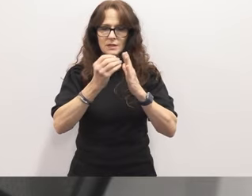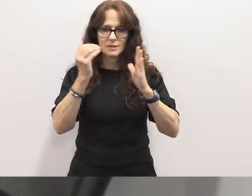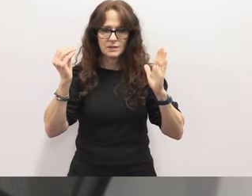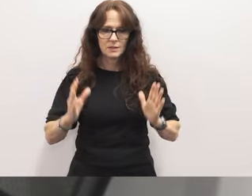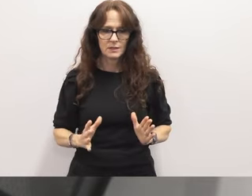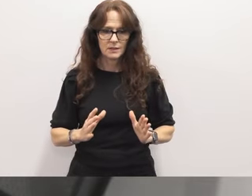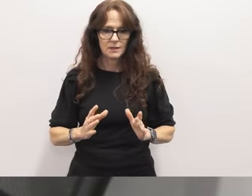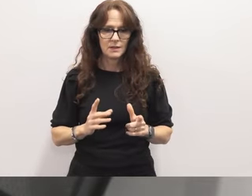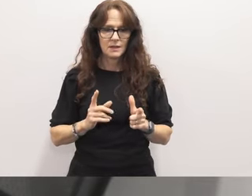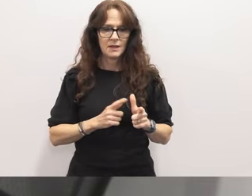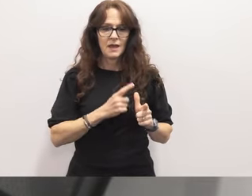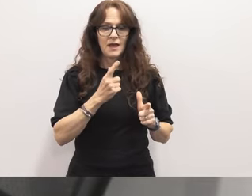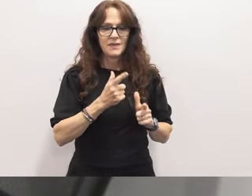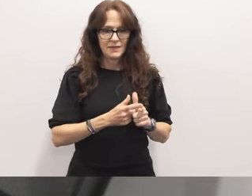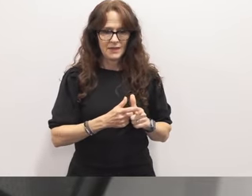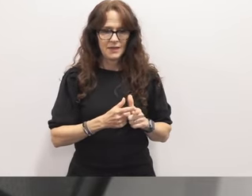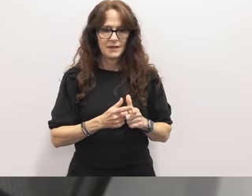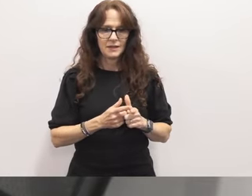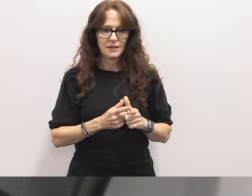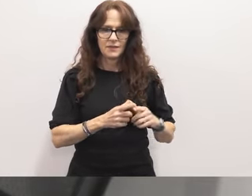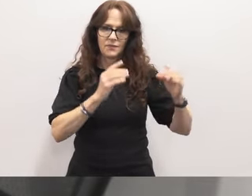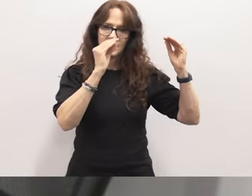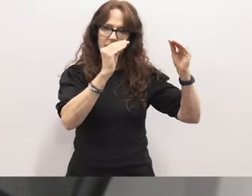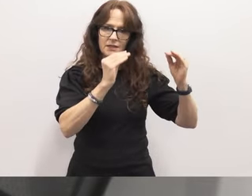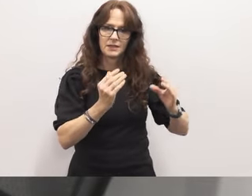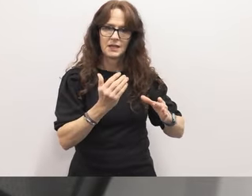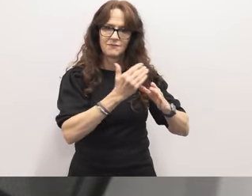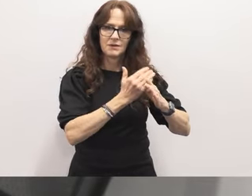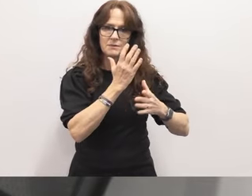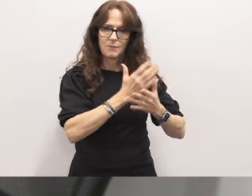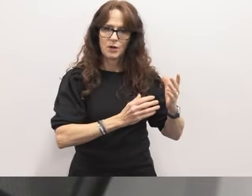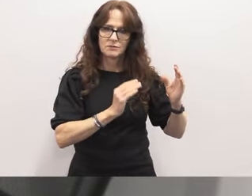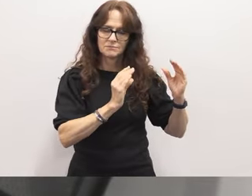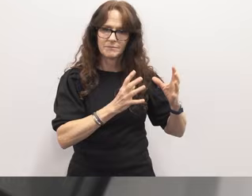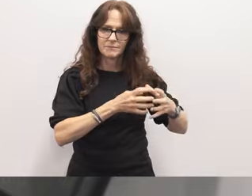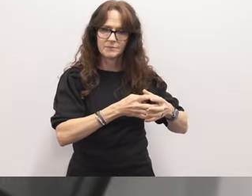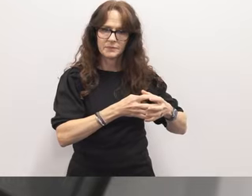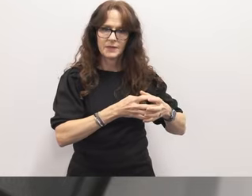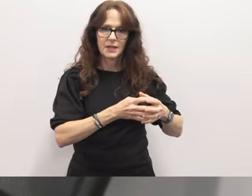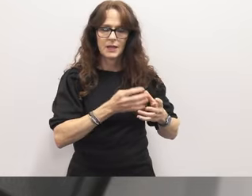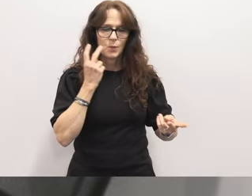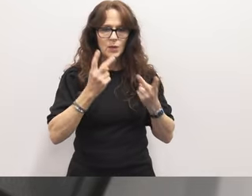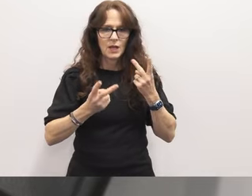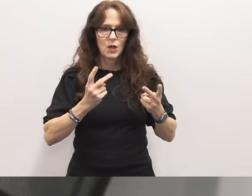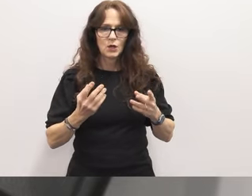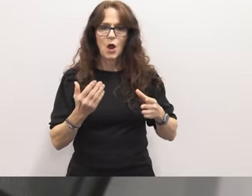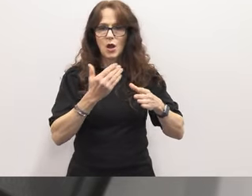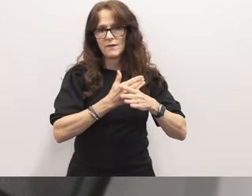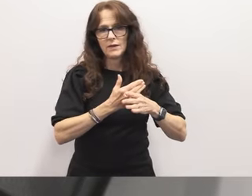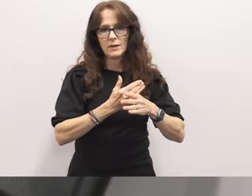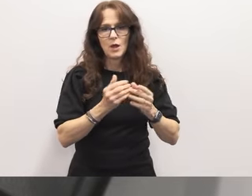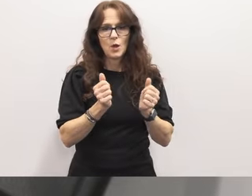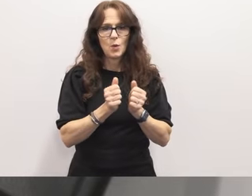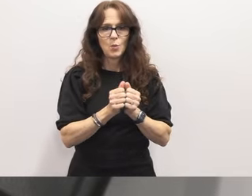Then the part, the instruction, the interventions part, we look at our interventions with intention.